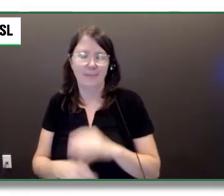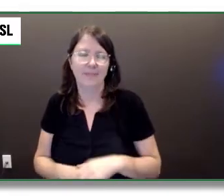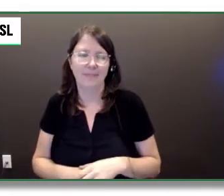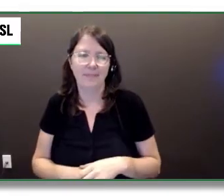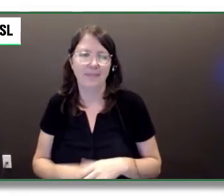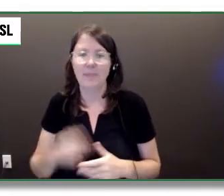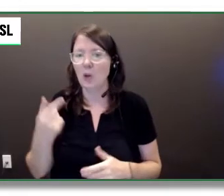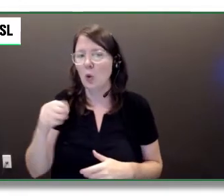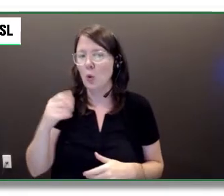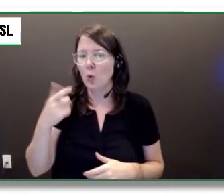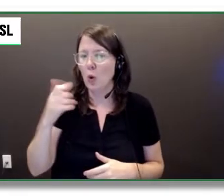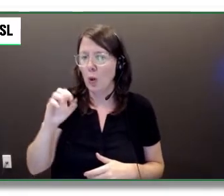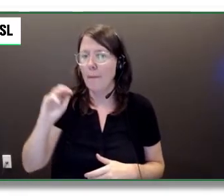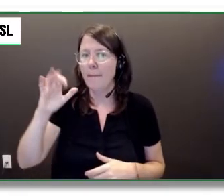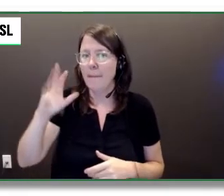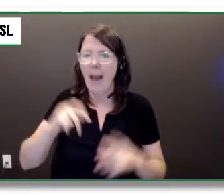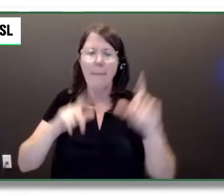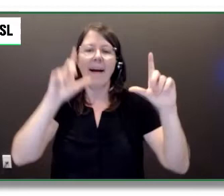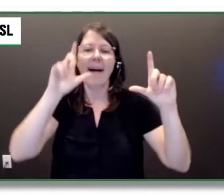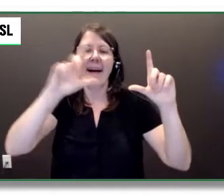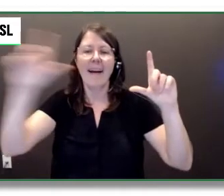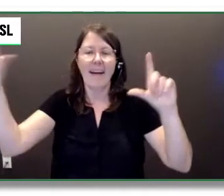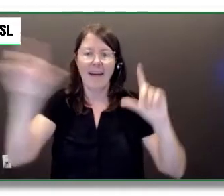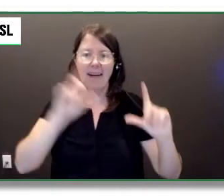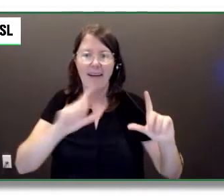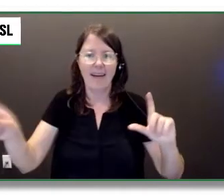available. So for here we've got for example